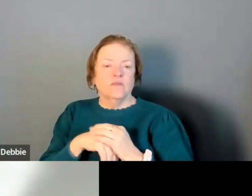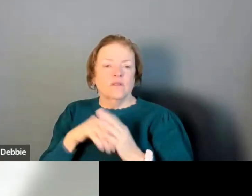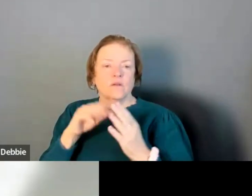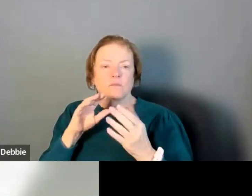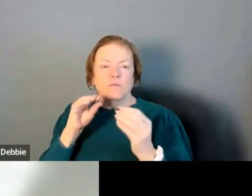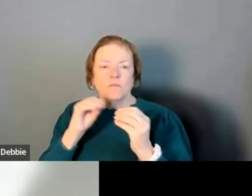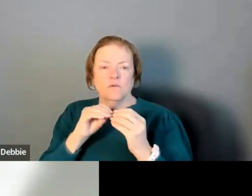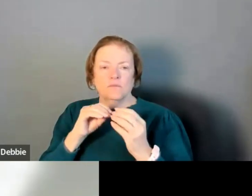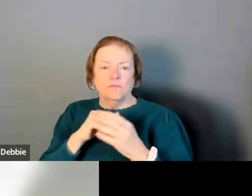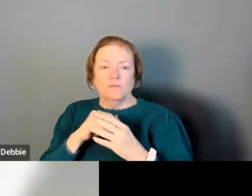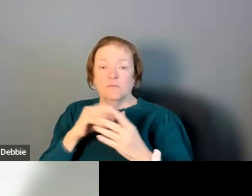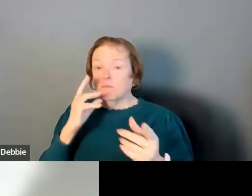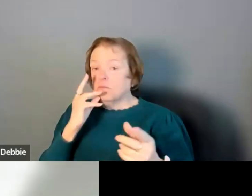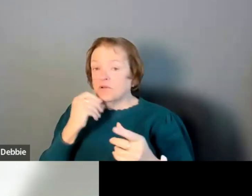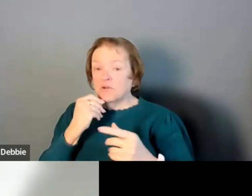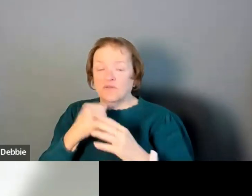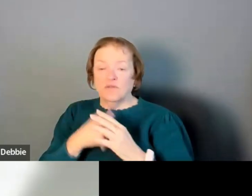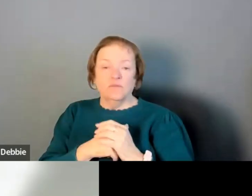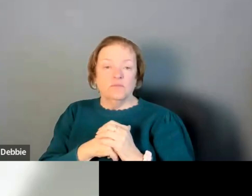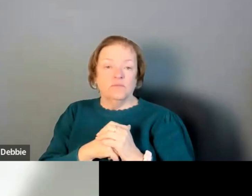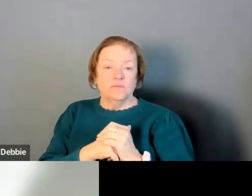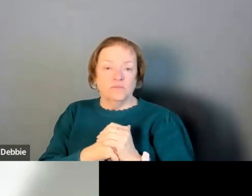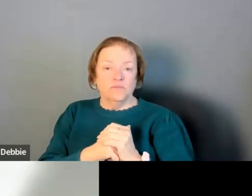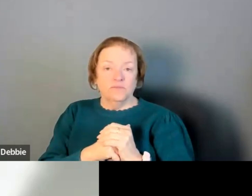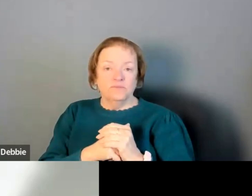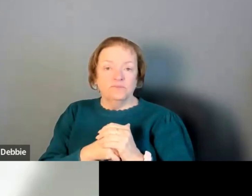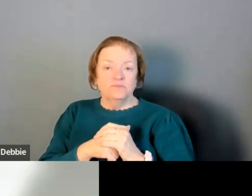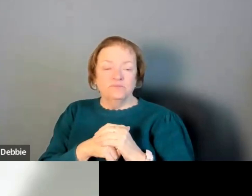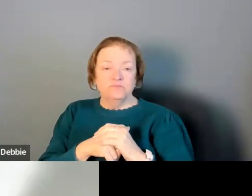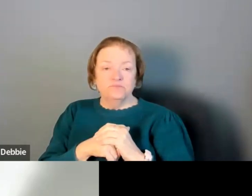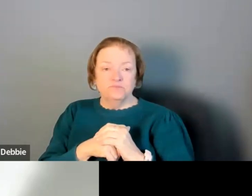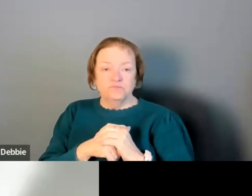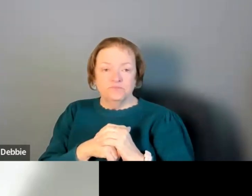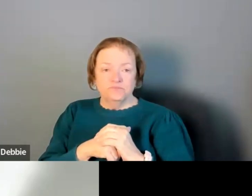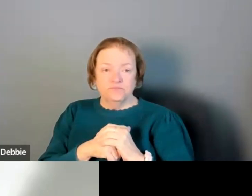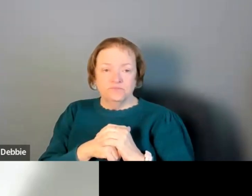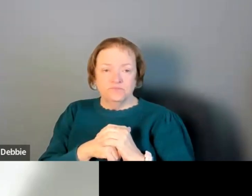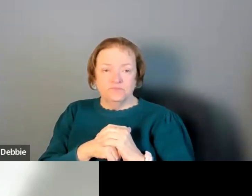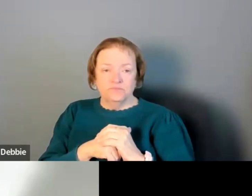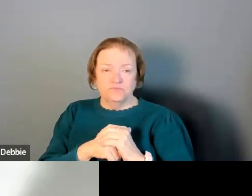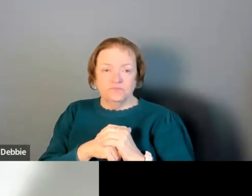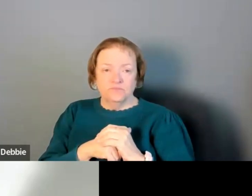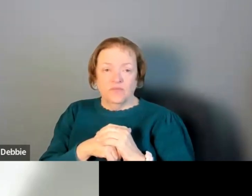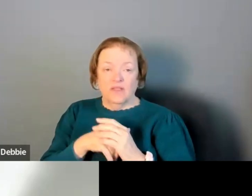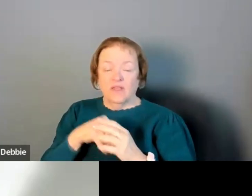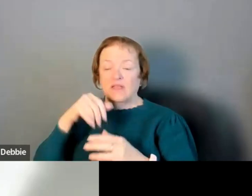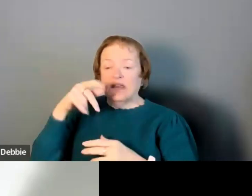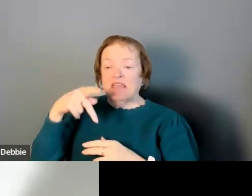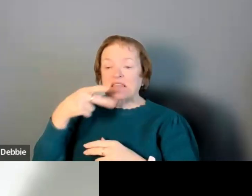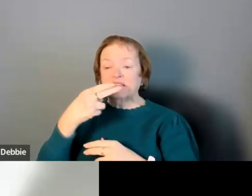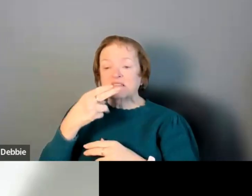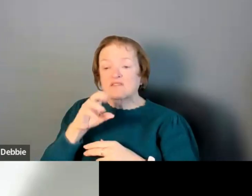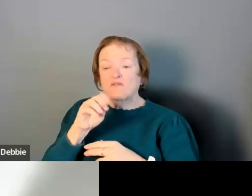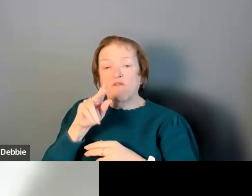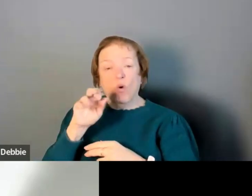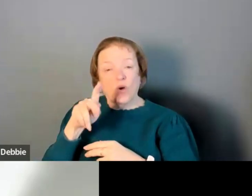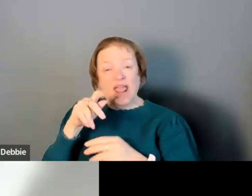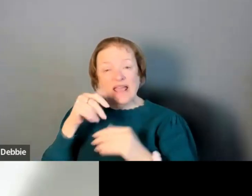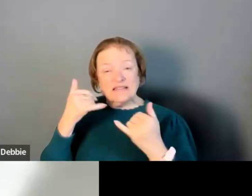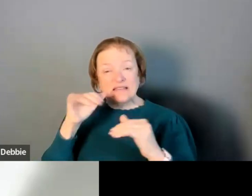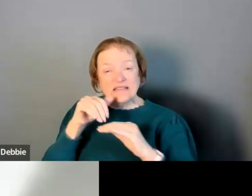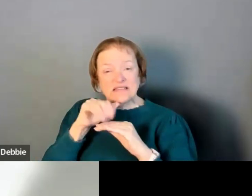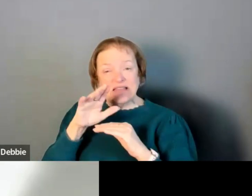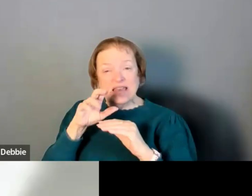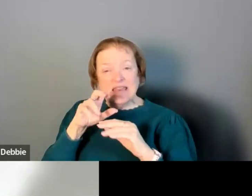Beautiful. Is Phonak still sending installers for free, is a question in the chat?